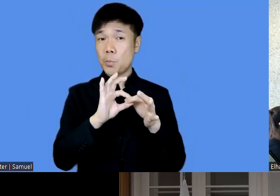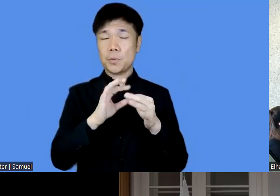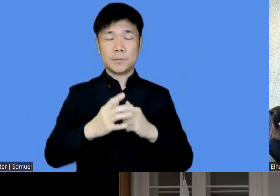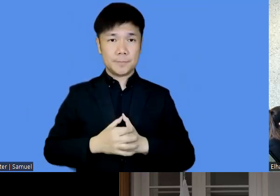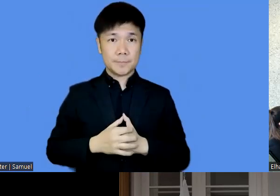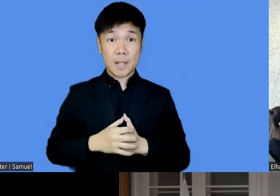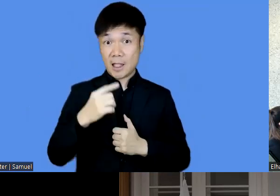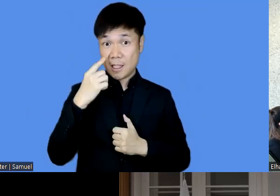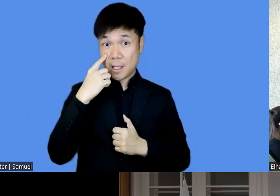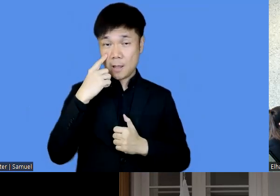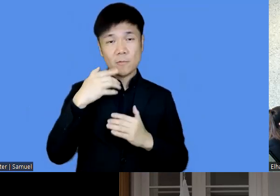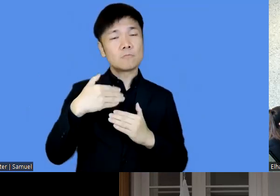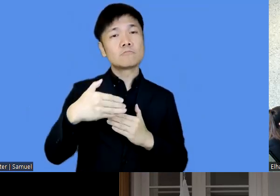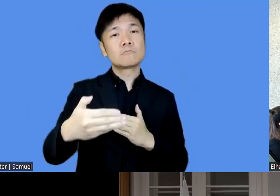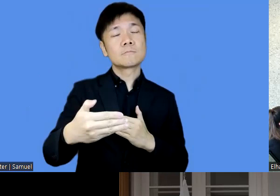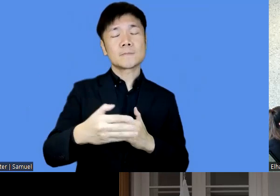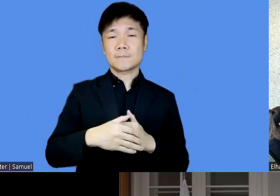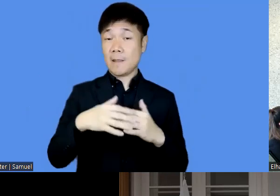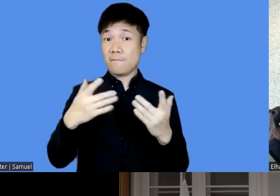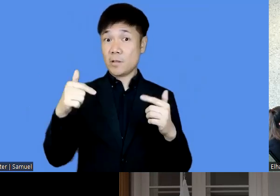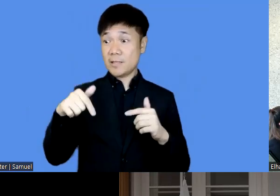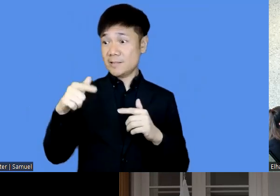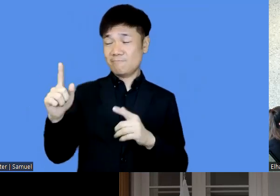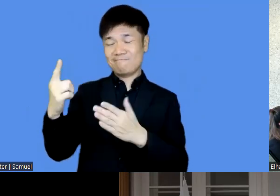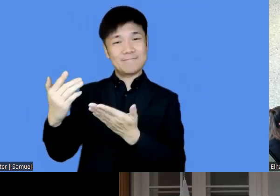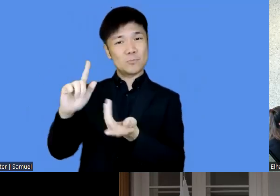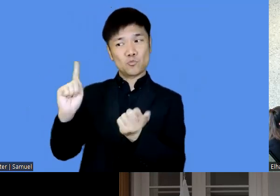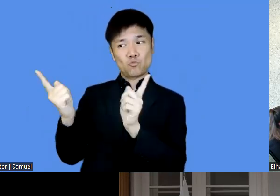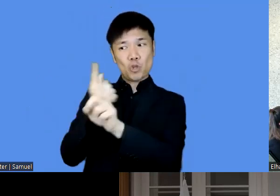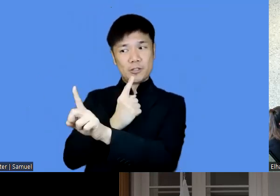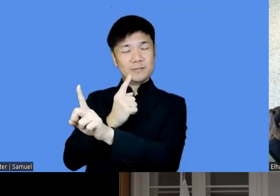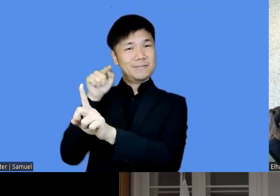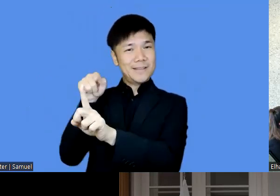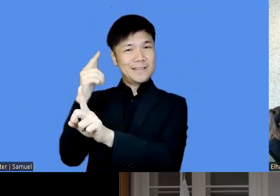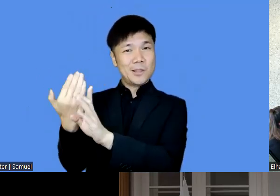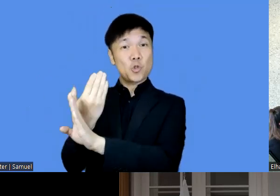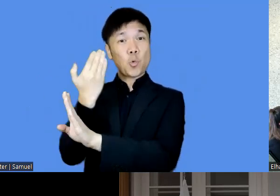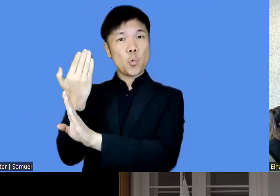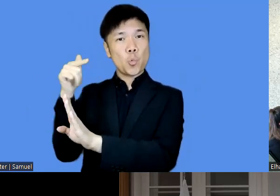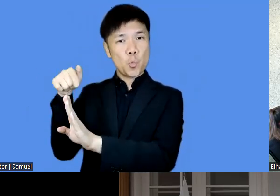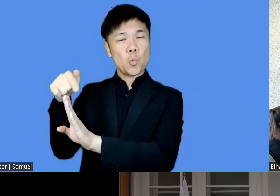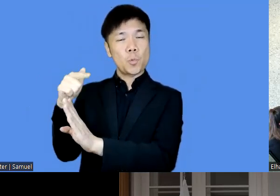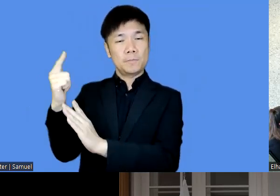What that looks like under the new Special Rapporteur or ICSC or what wants to take it